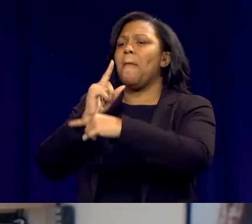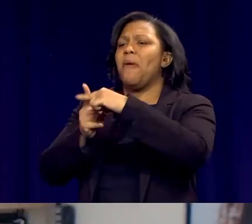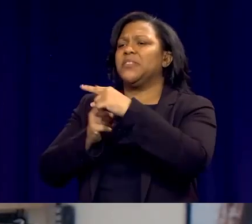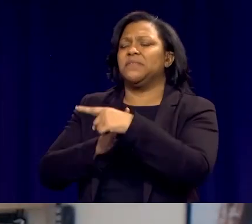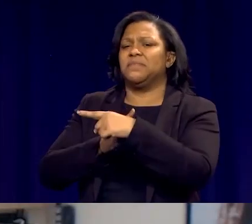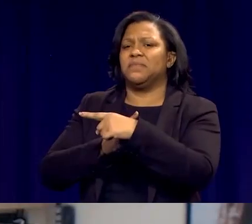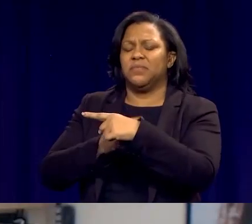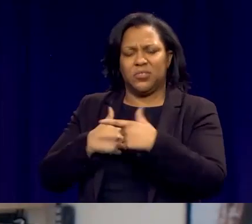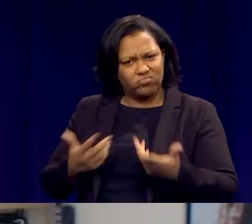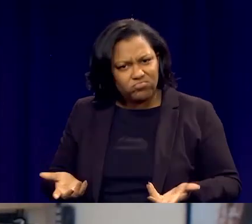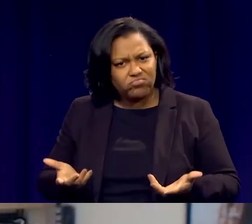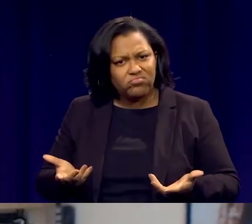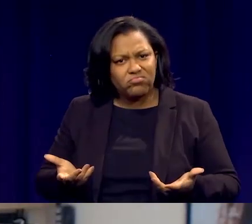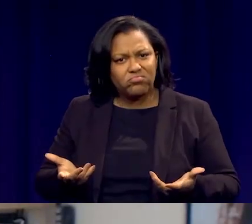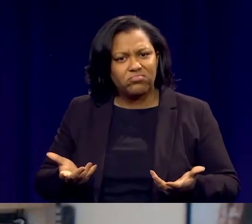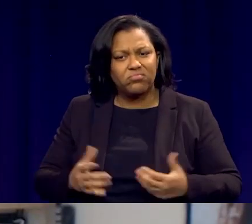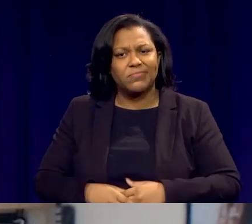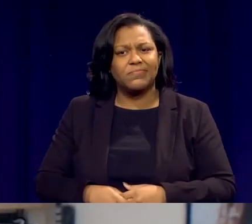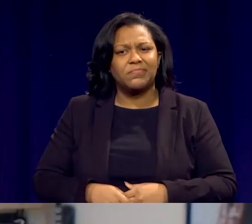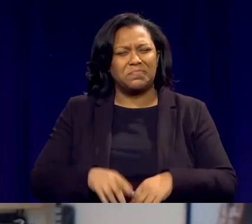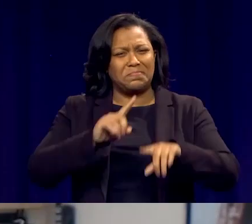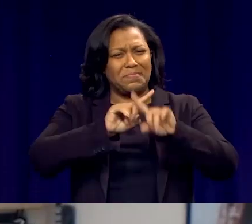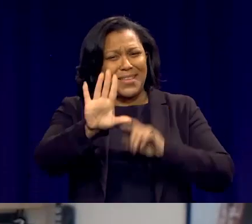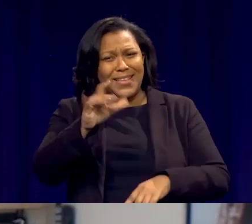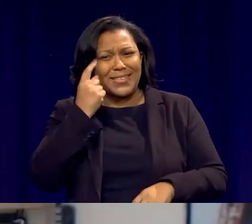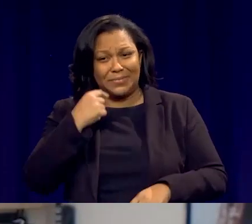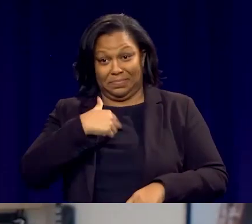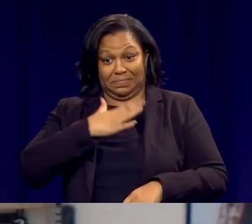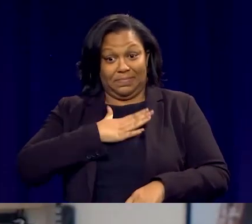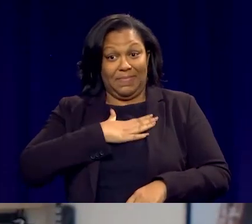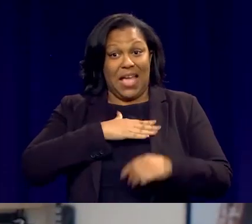and the worker did not test positive for COVID after all.